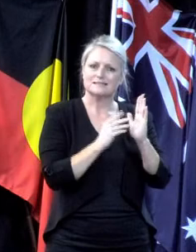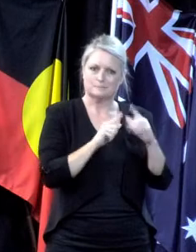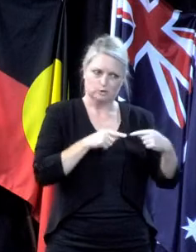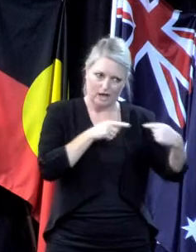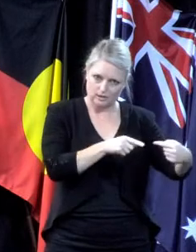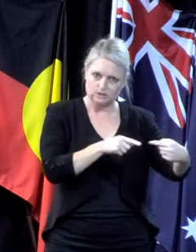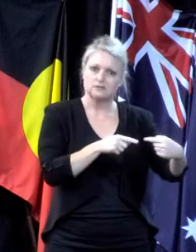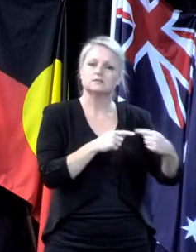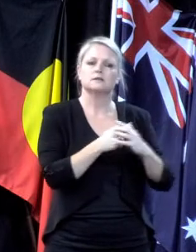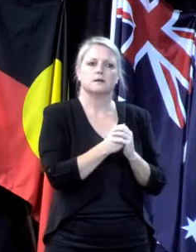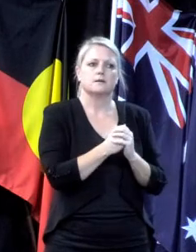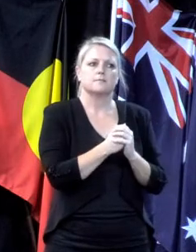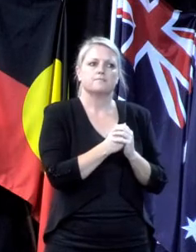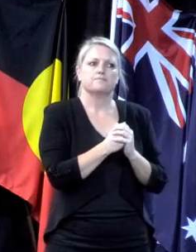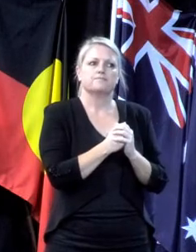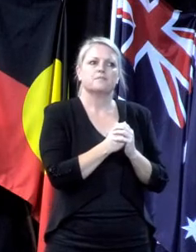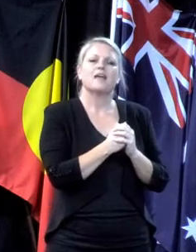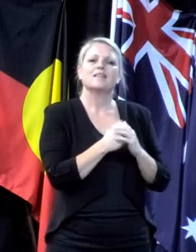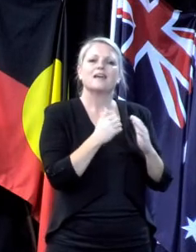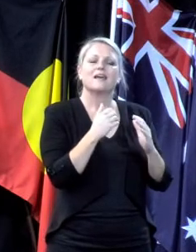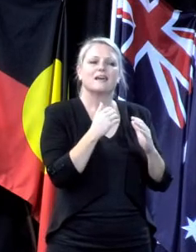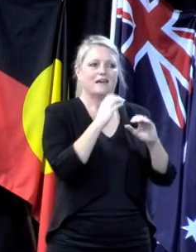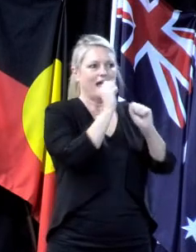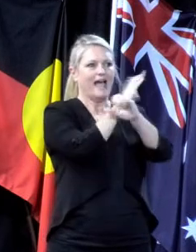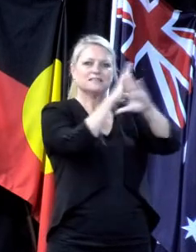of high school teachers to frequently maintain records